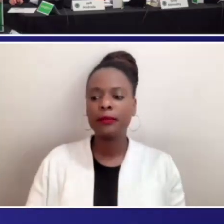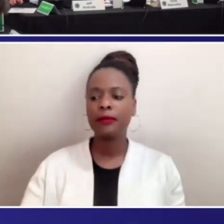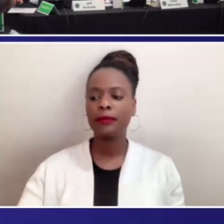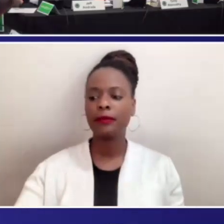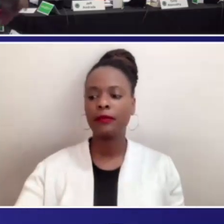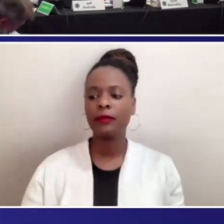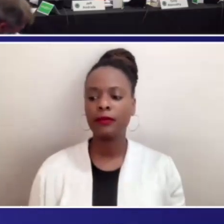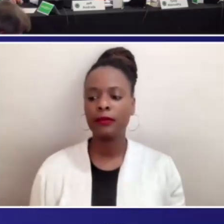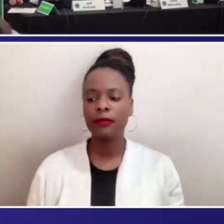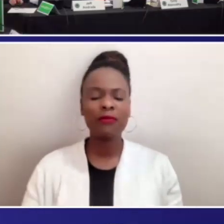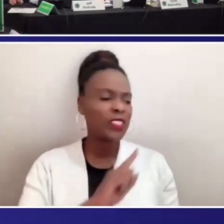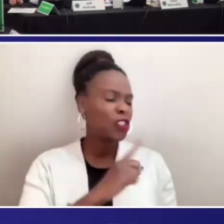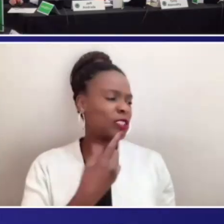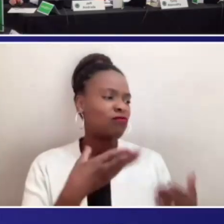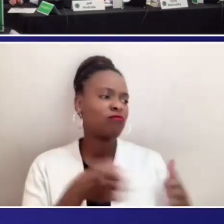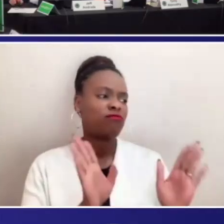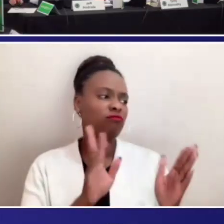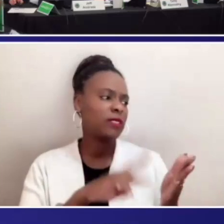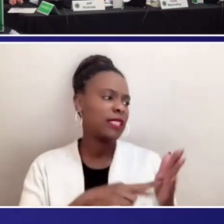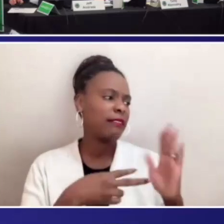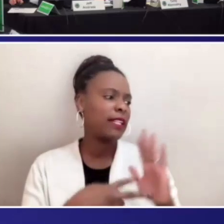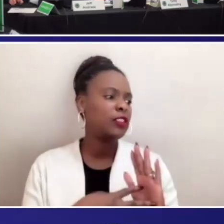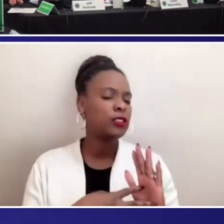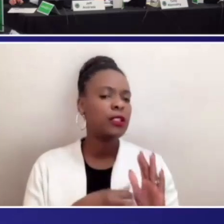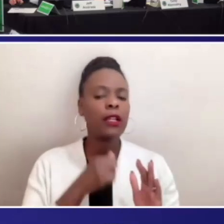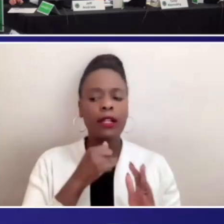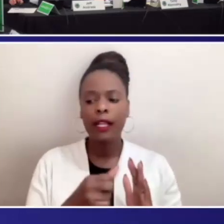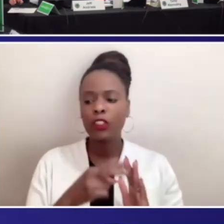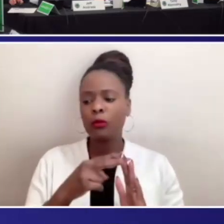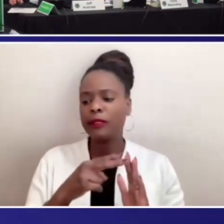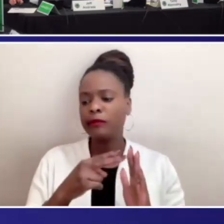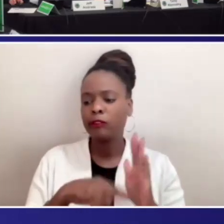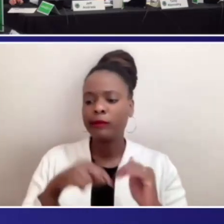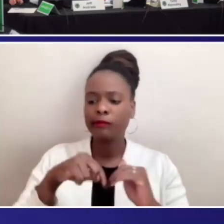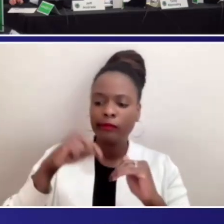It's just a general definition, not to be read anything more into it. It's, it's just the general definition that